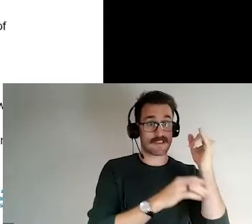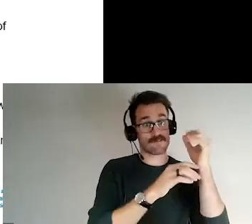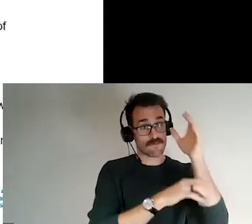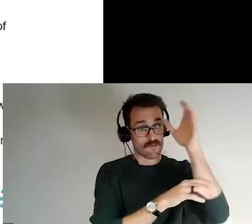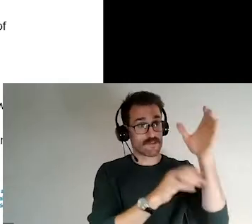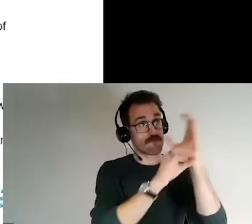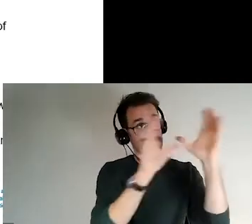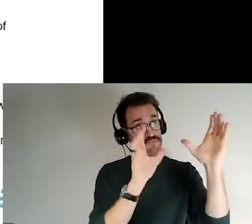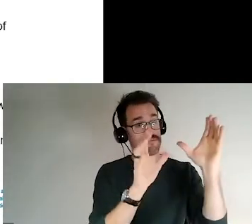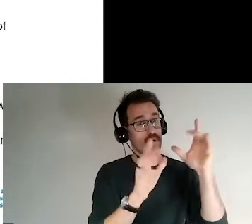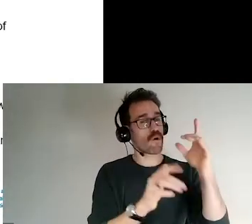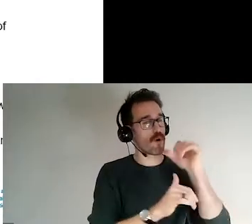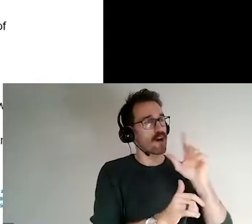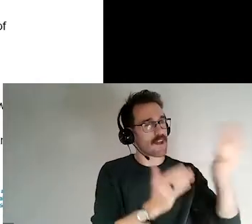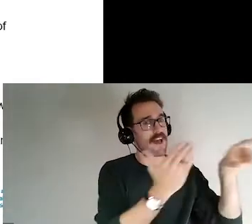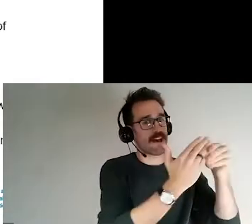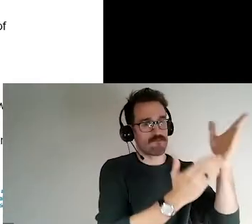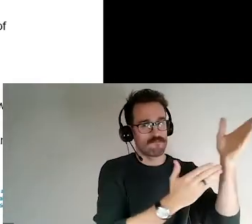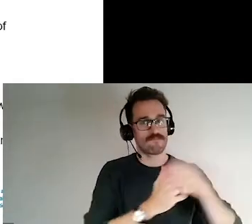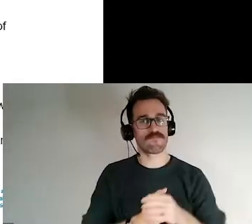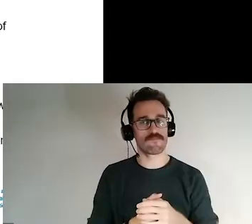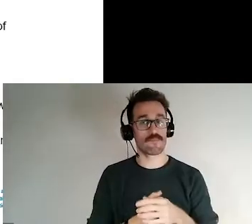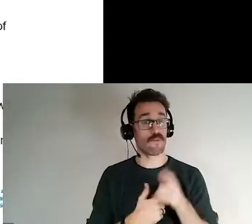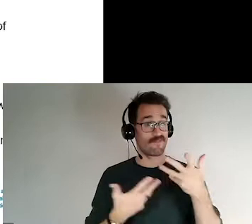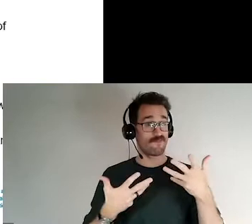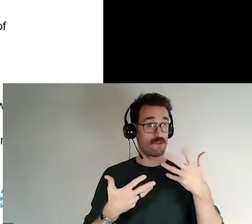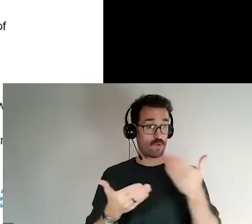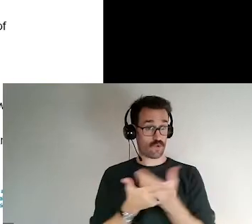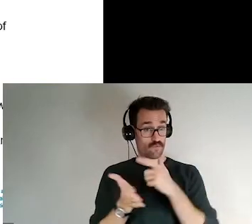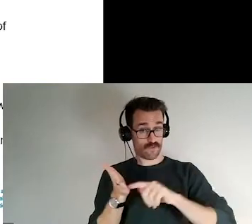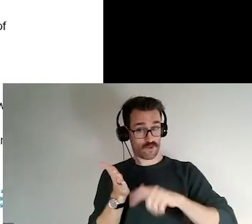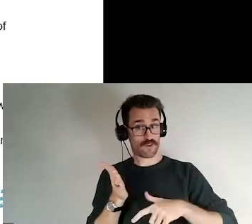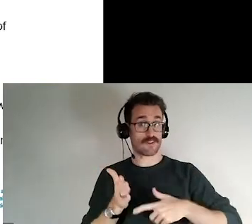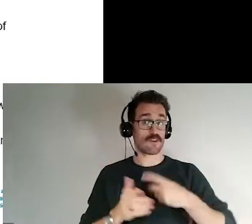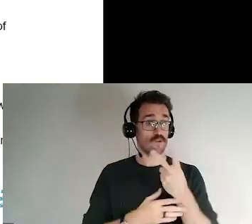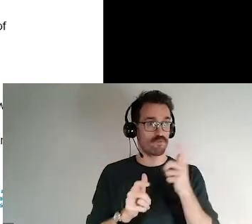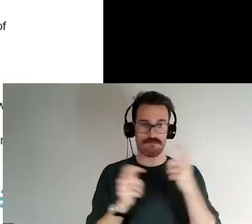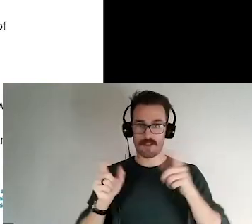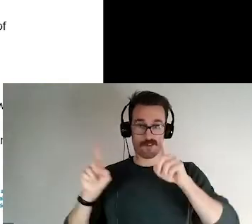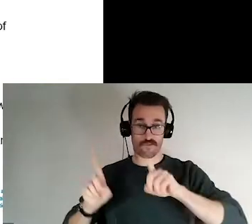We have two large surveys with over 1600 and 3000 individuals in each. We've done focus